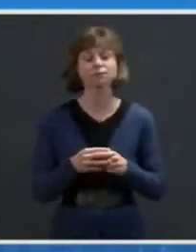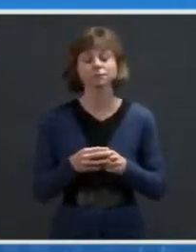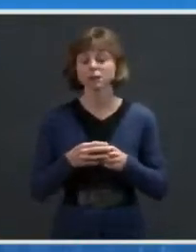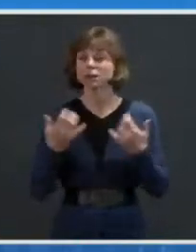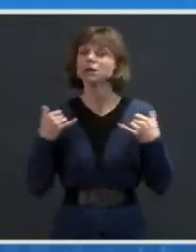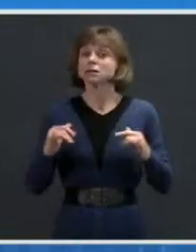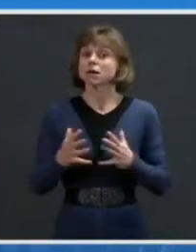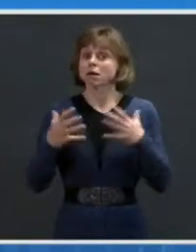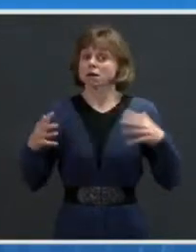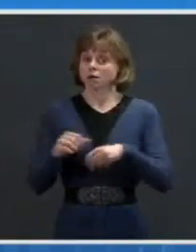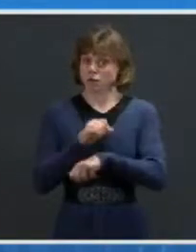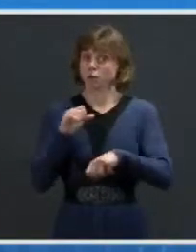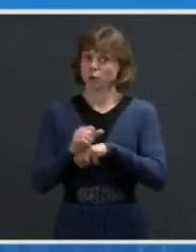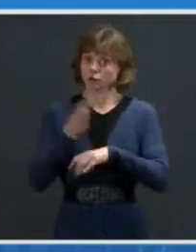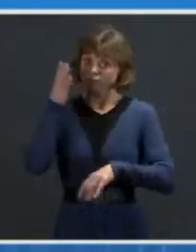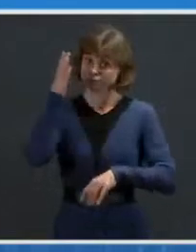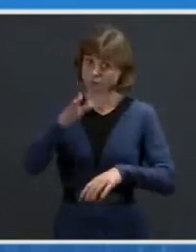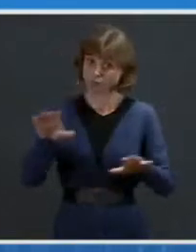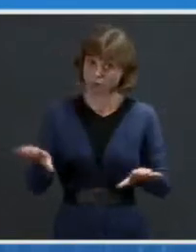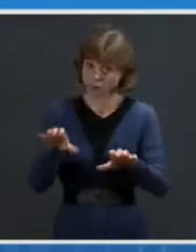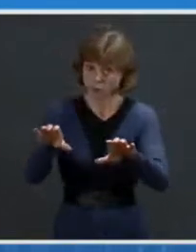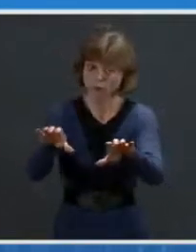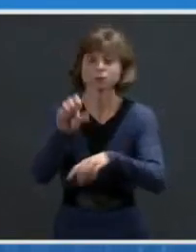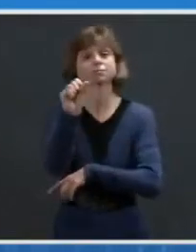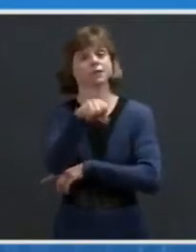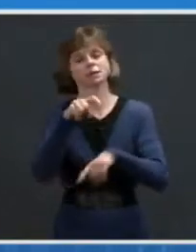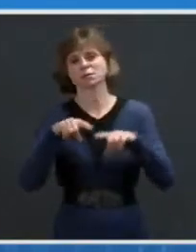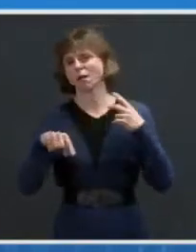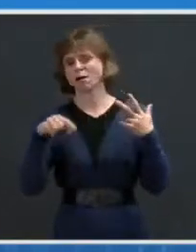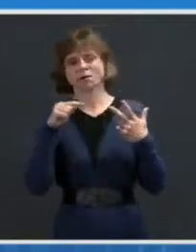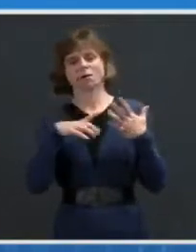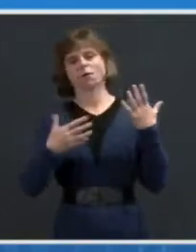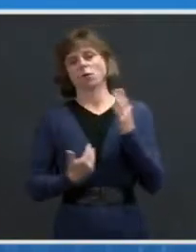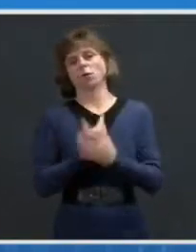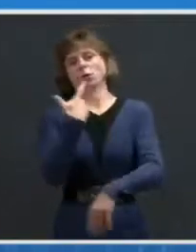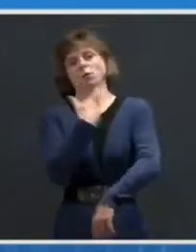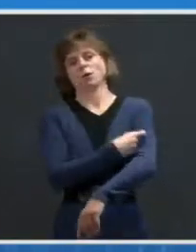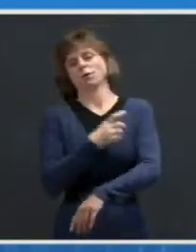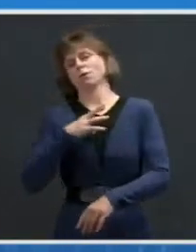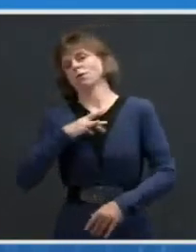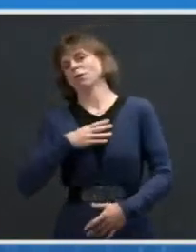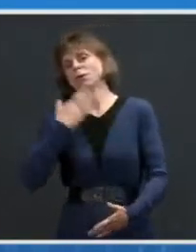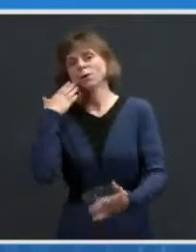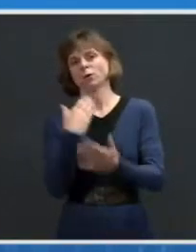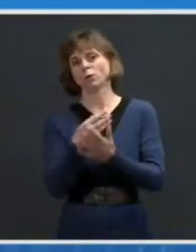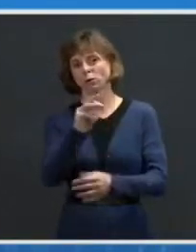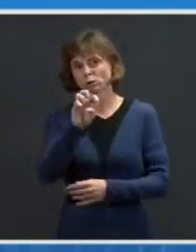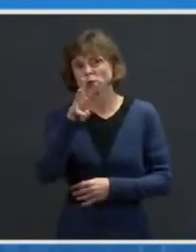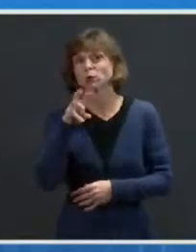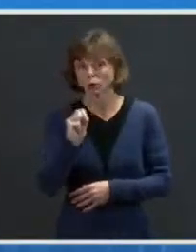THE JOHNSON & JOHNSON VACCINE.